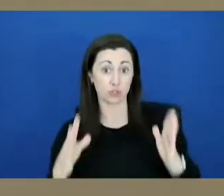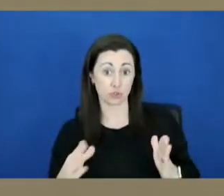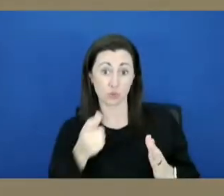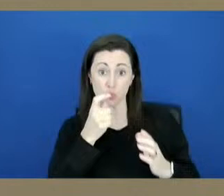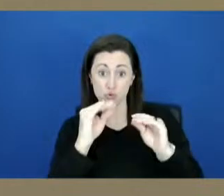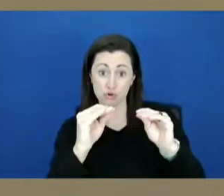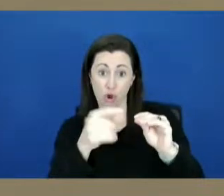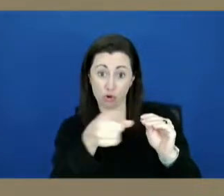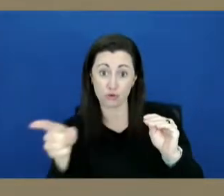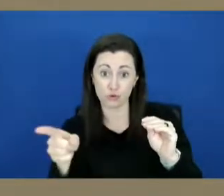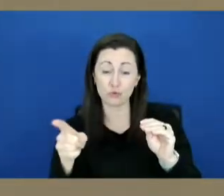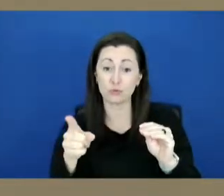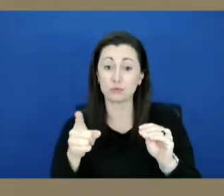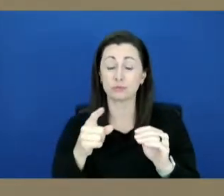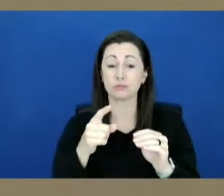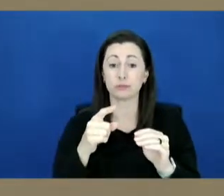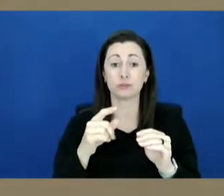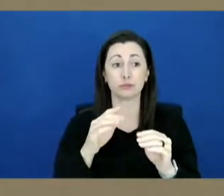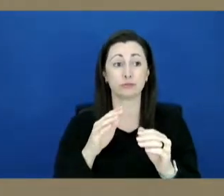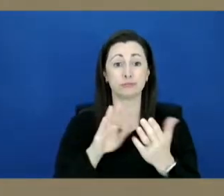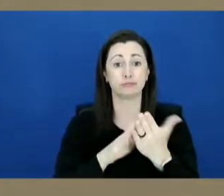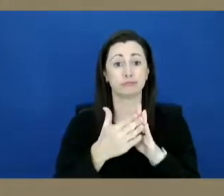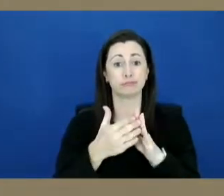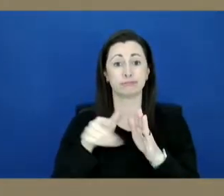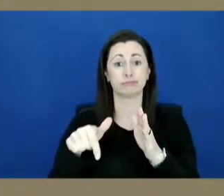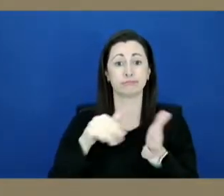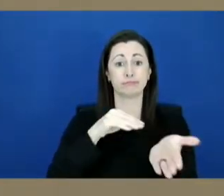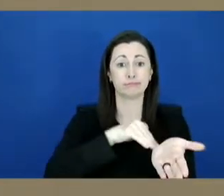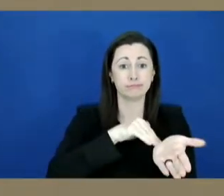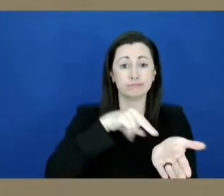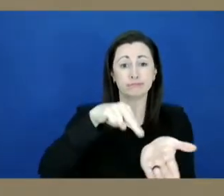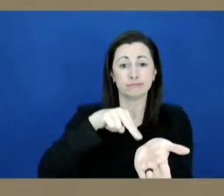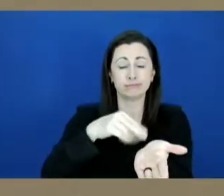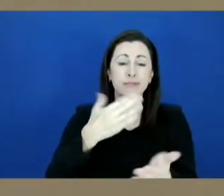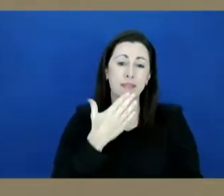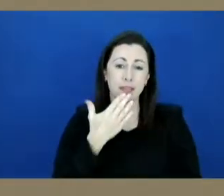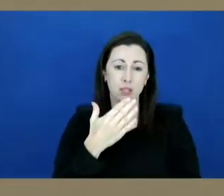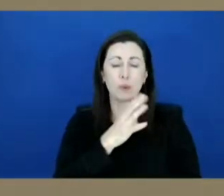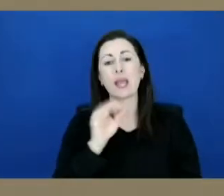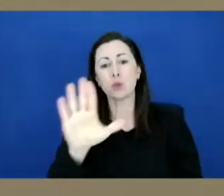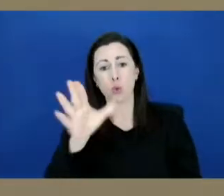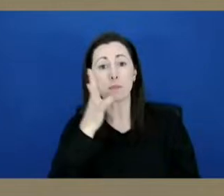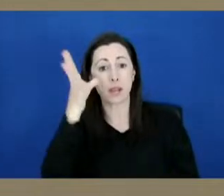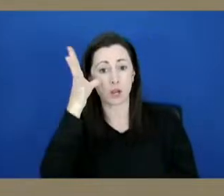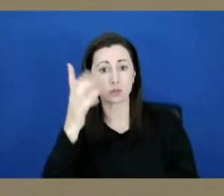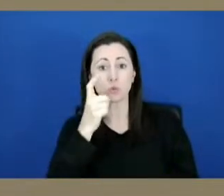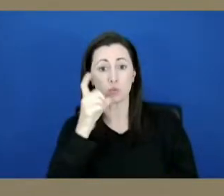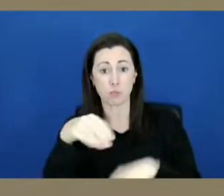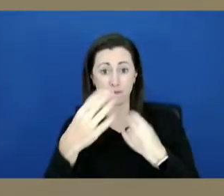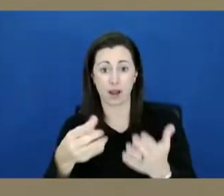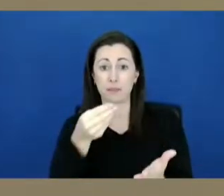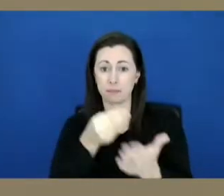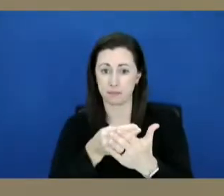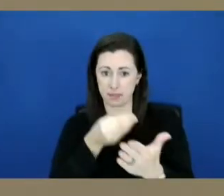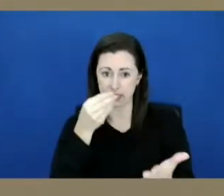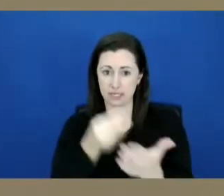SOMETIMES. BUT THE TEACHERS WHO TAUGHT YOU